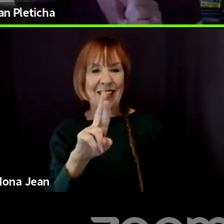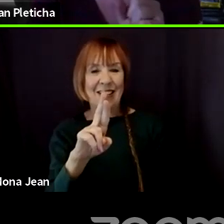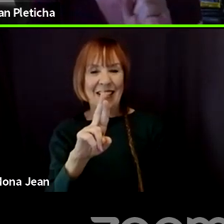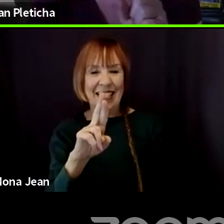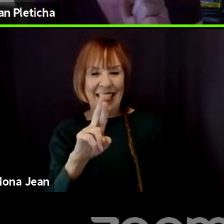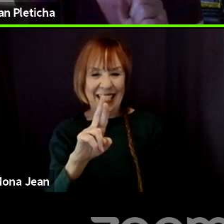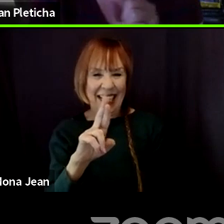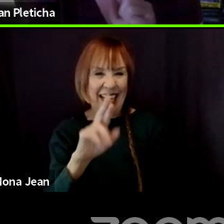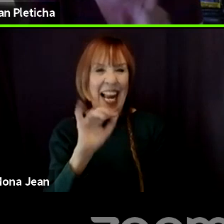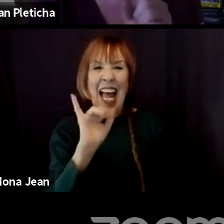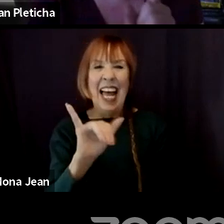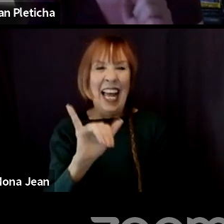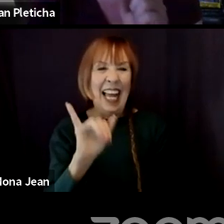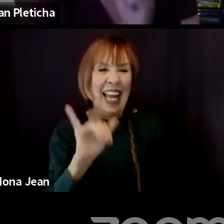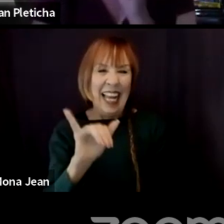through posture I guess.